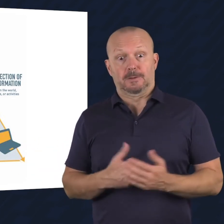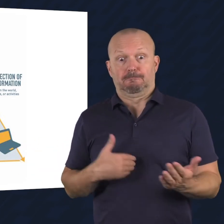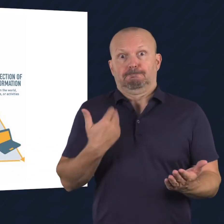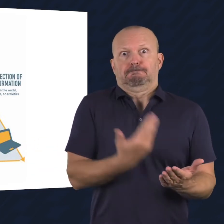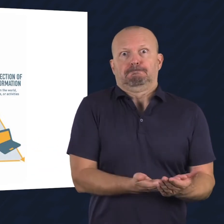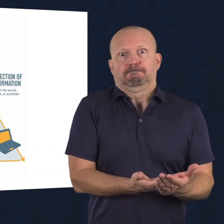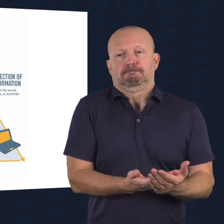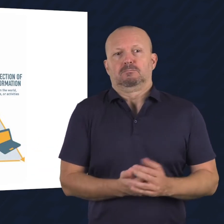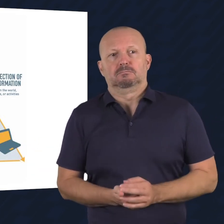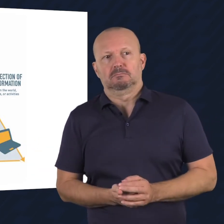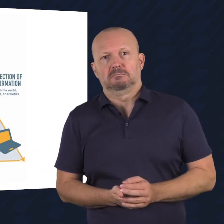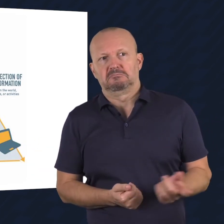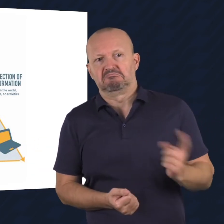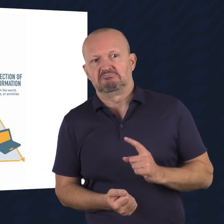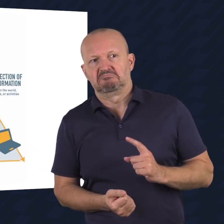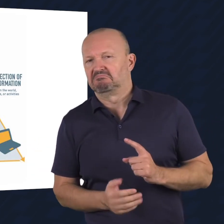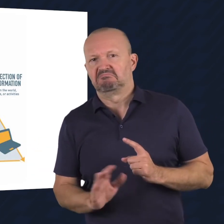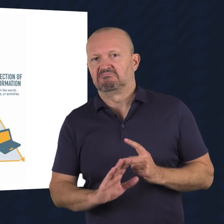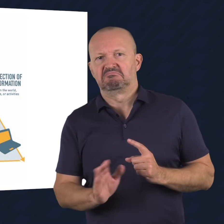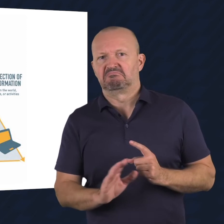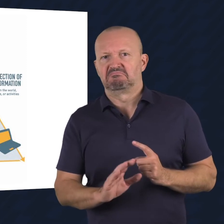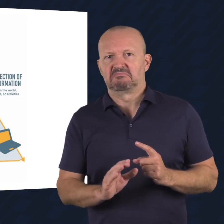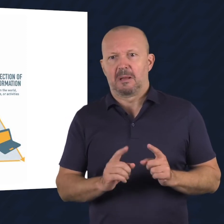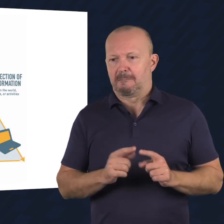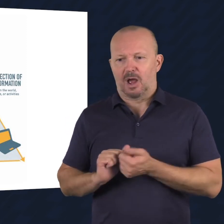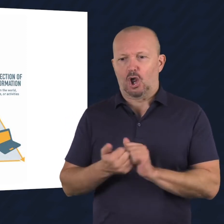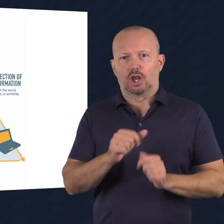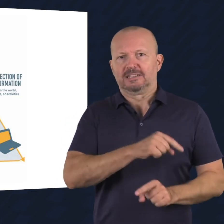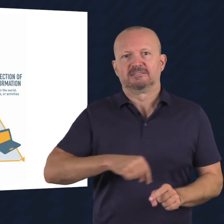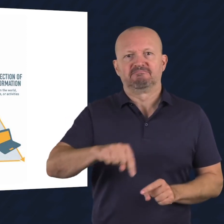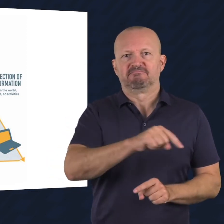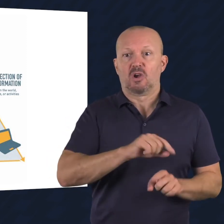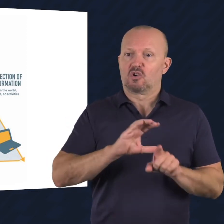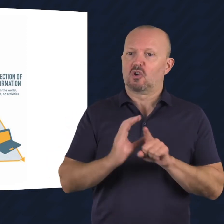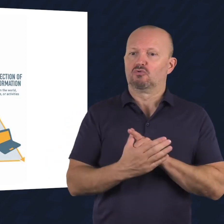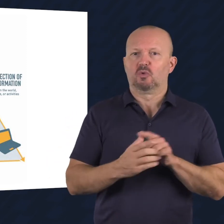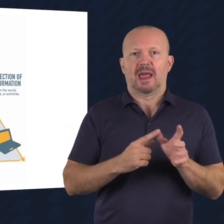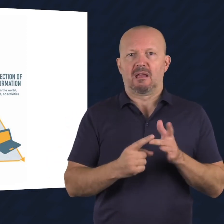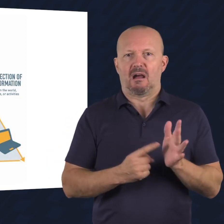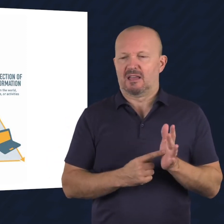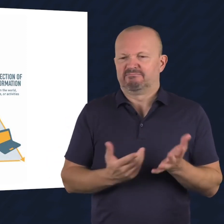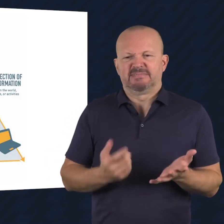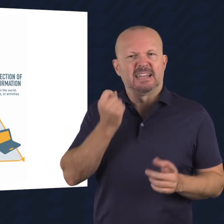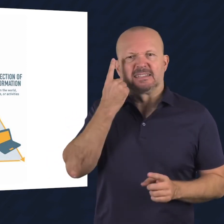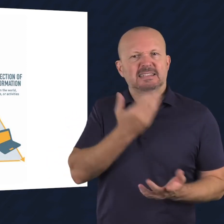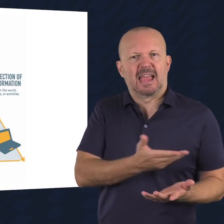To my horror, cultural AI was not part of the vocabulary of my engineering computer science colleagues.